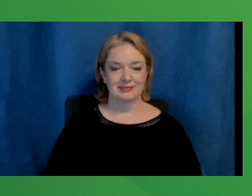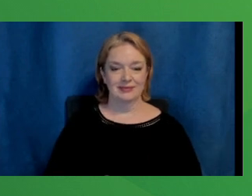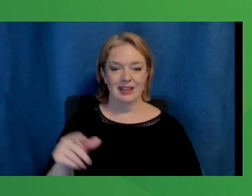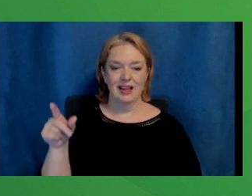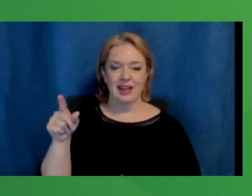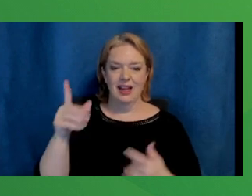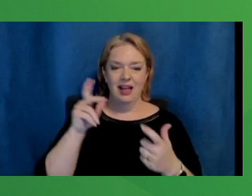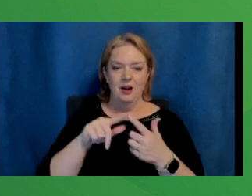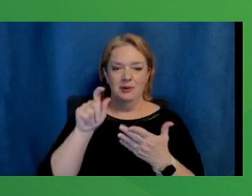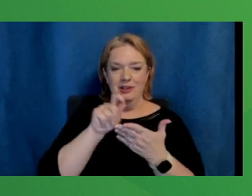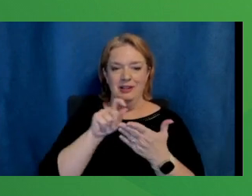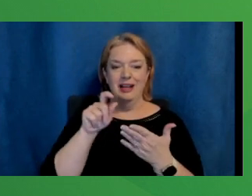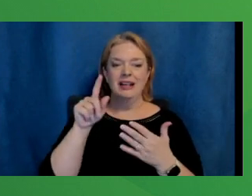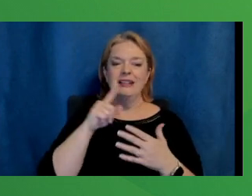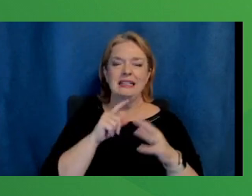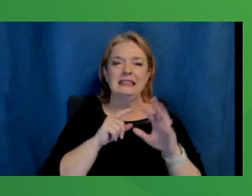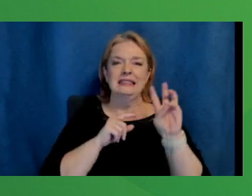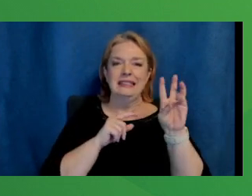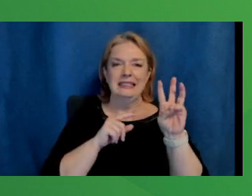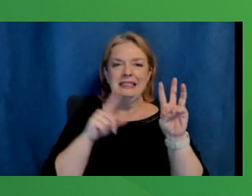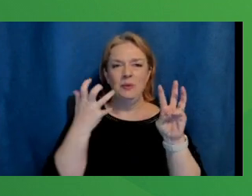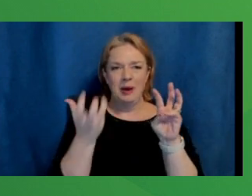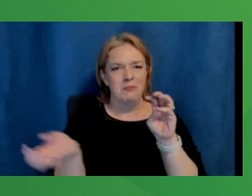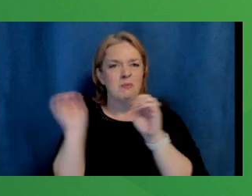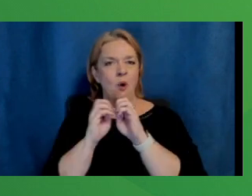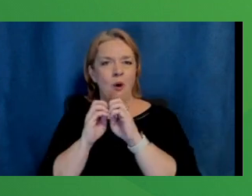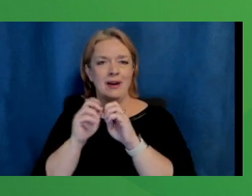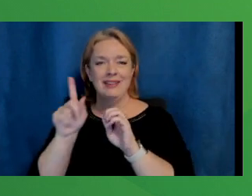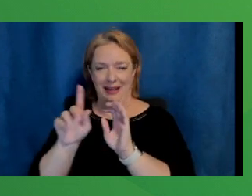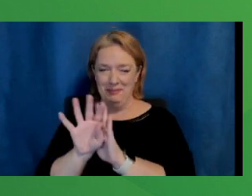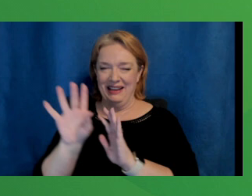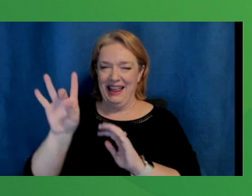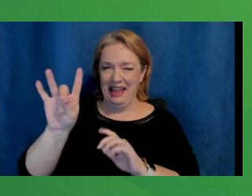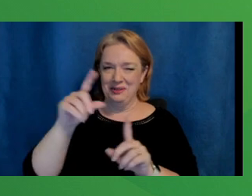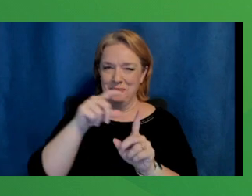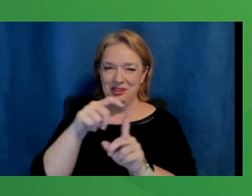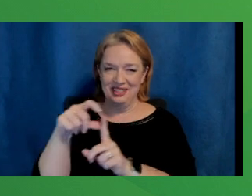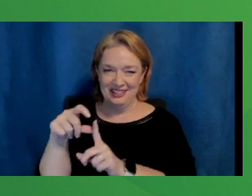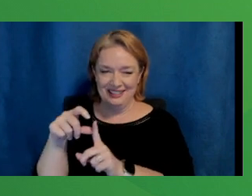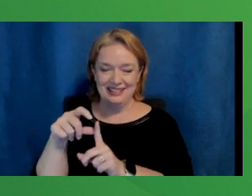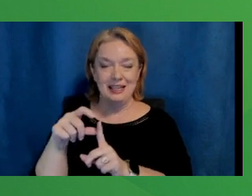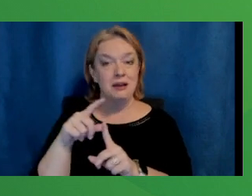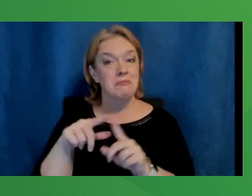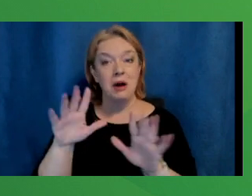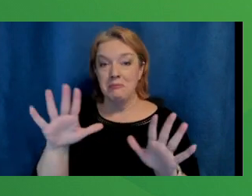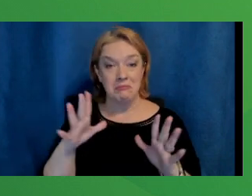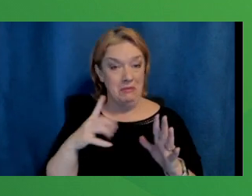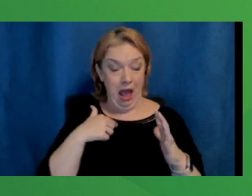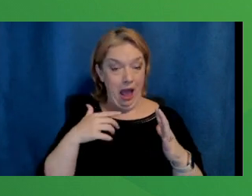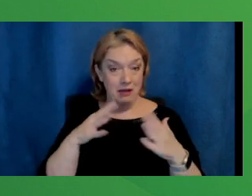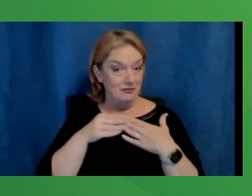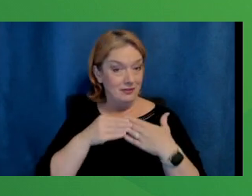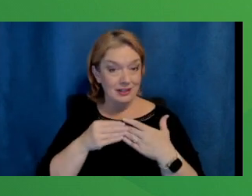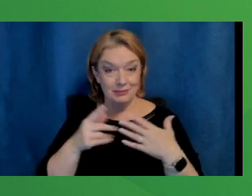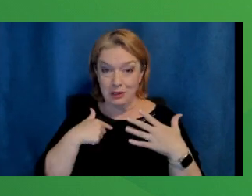So, this one has eight words instead of six. But I was encouraging it. So, for these particular